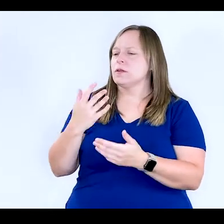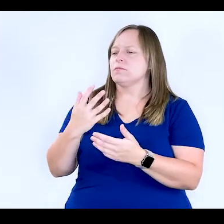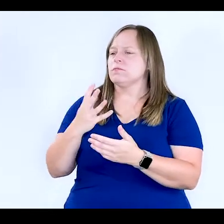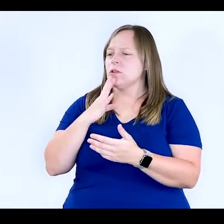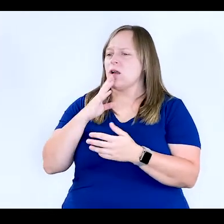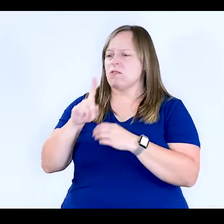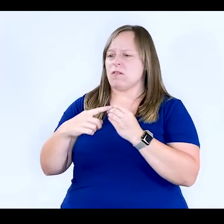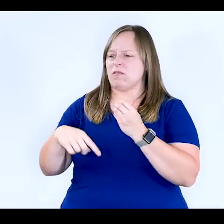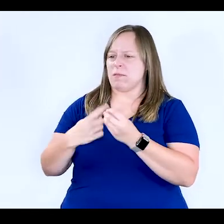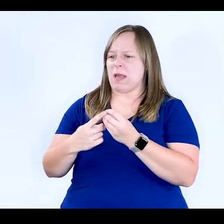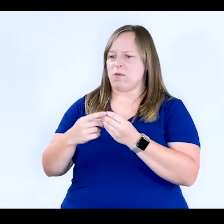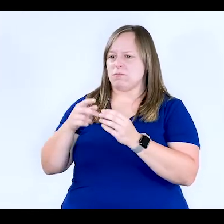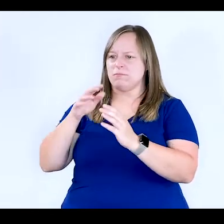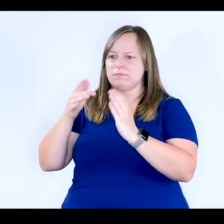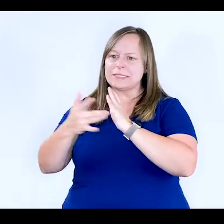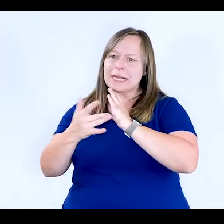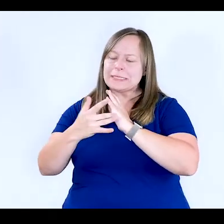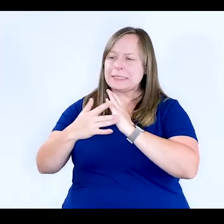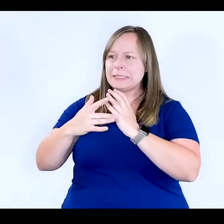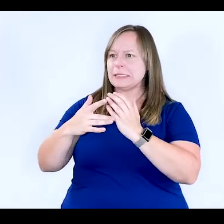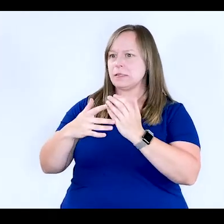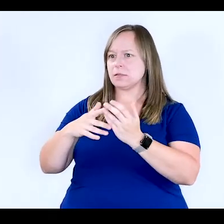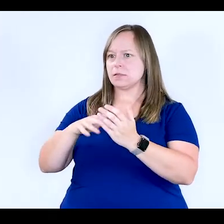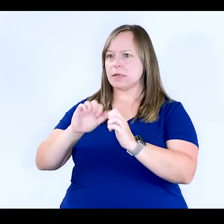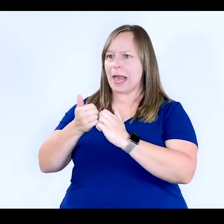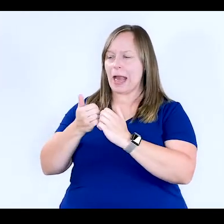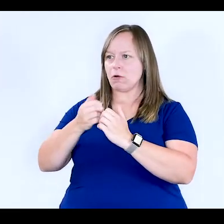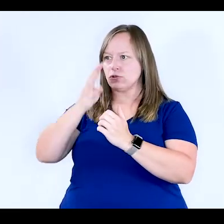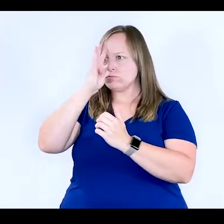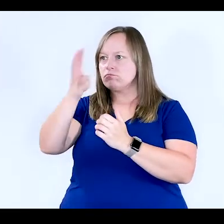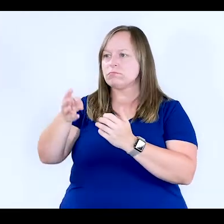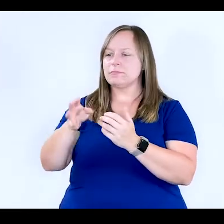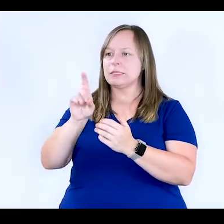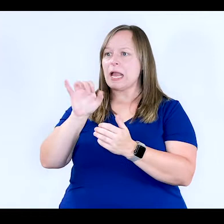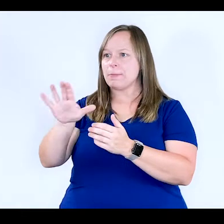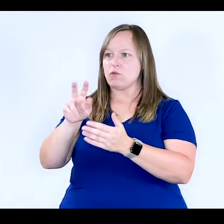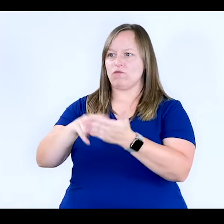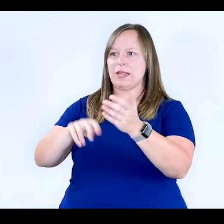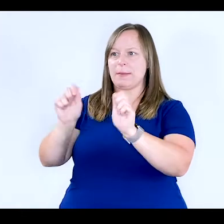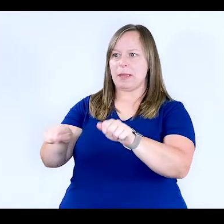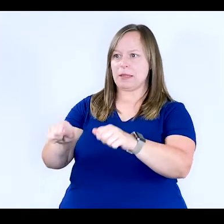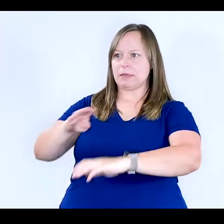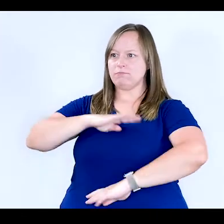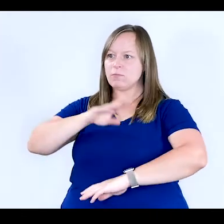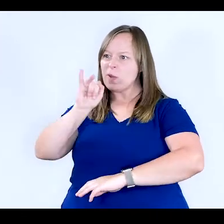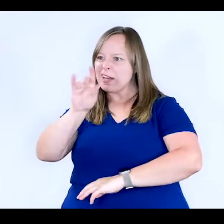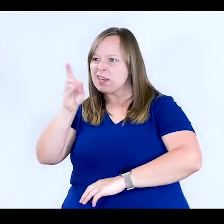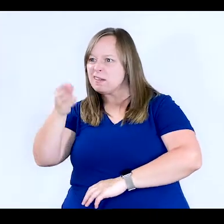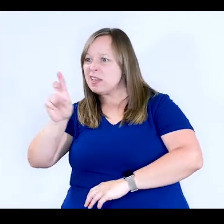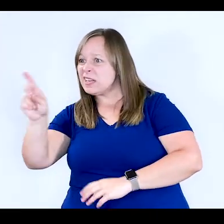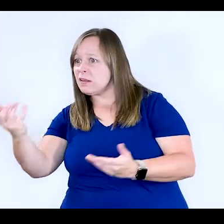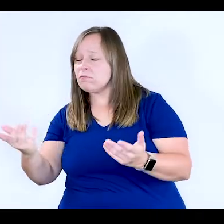some techniques that people can use to make a document meet a readability level for people with ID/DD?